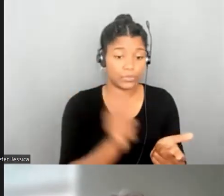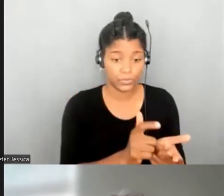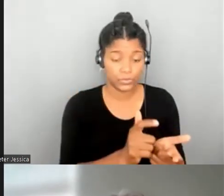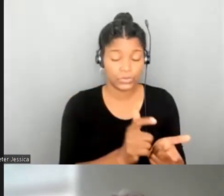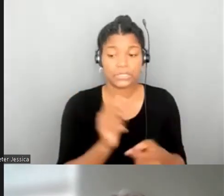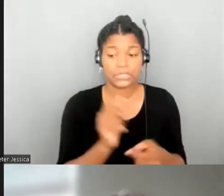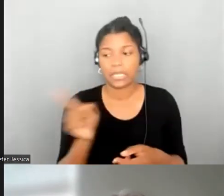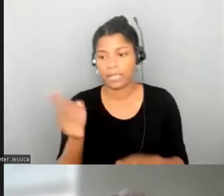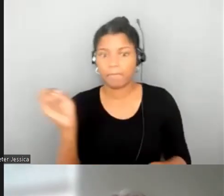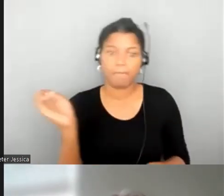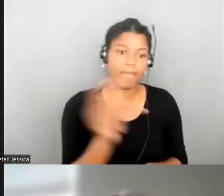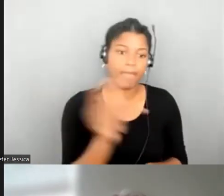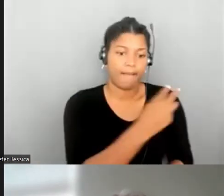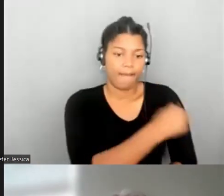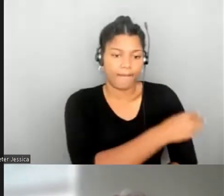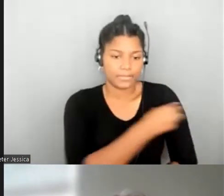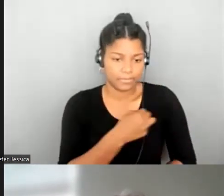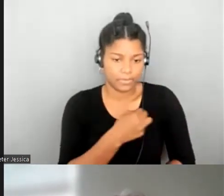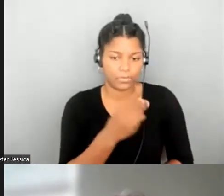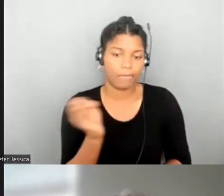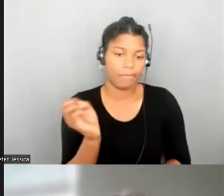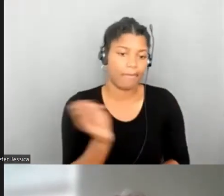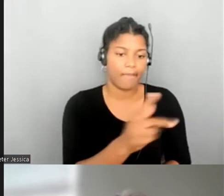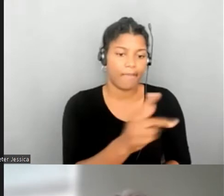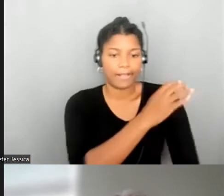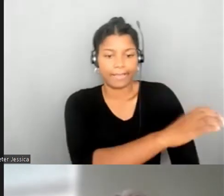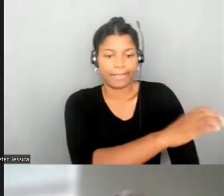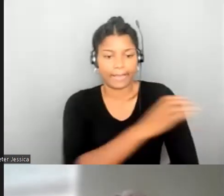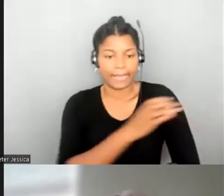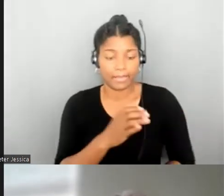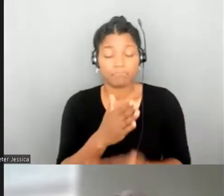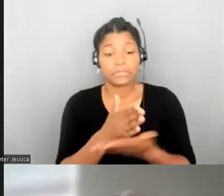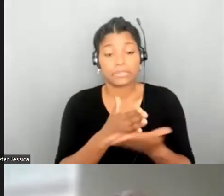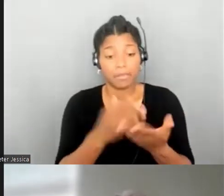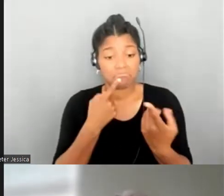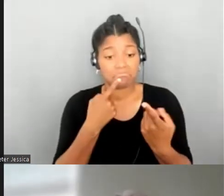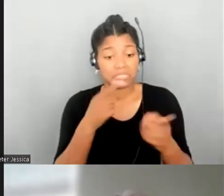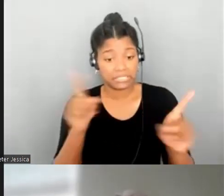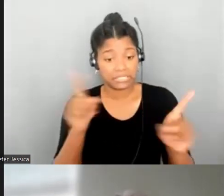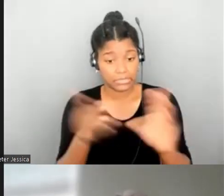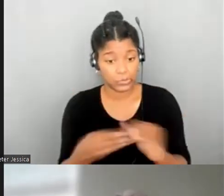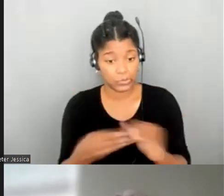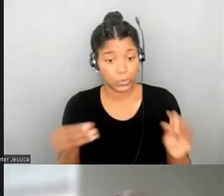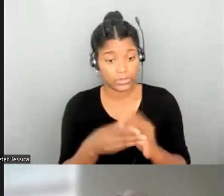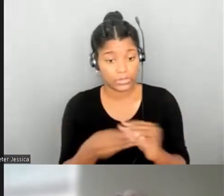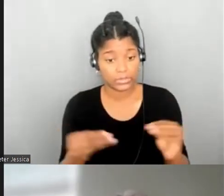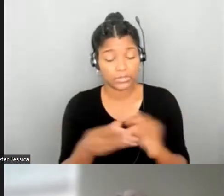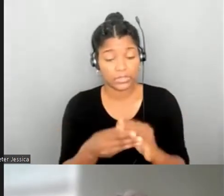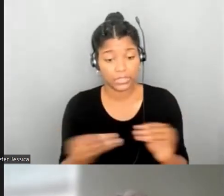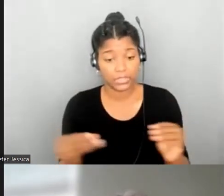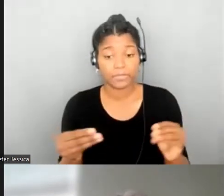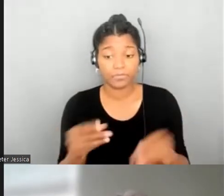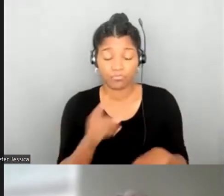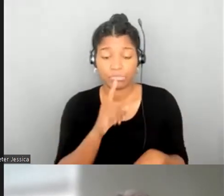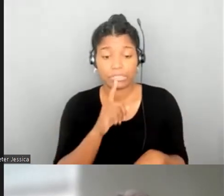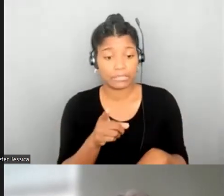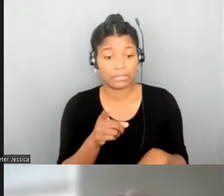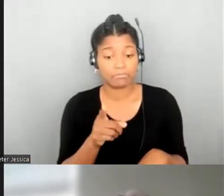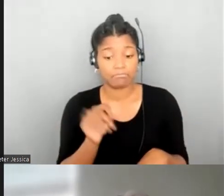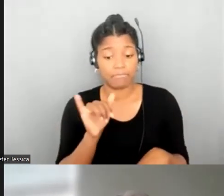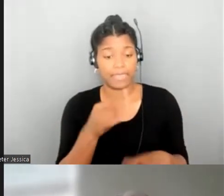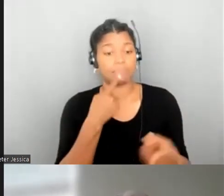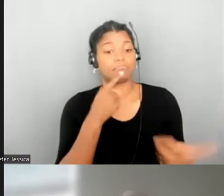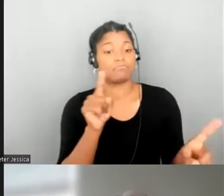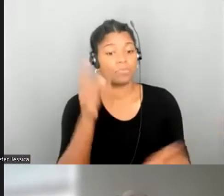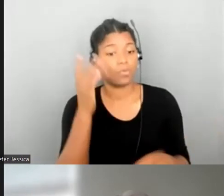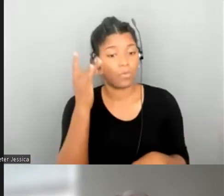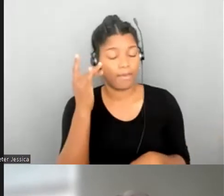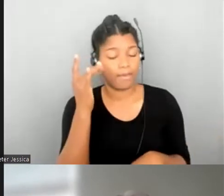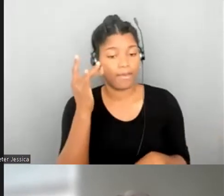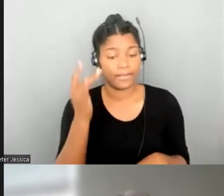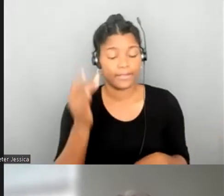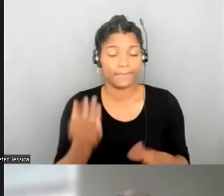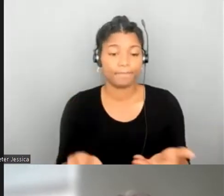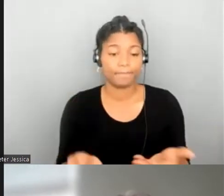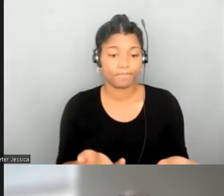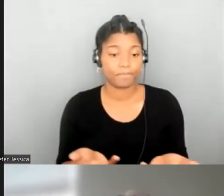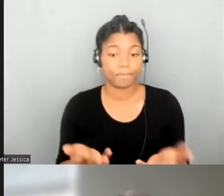We've got several success stories, and that is directly due to those connections that